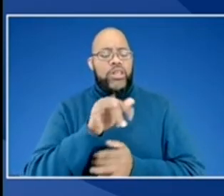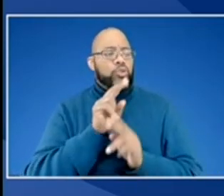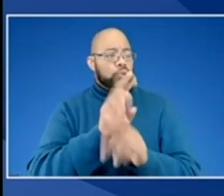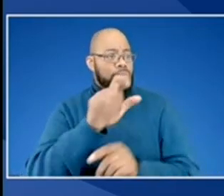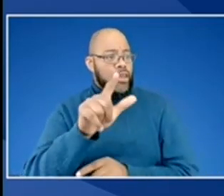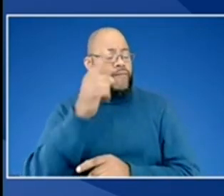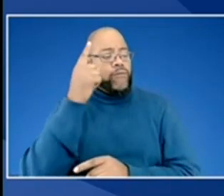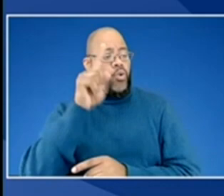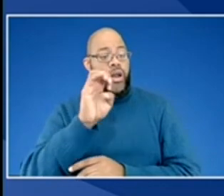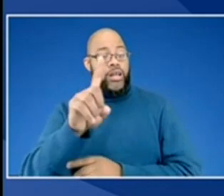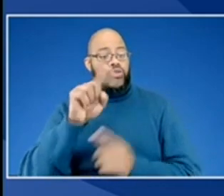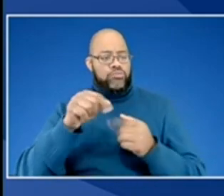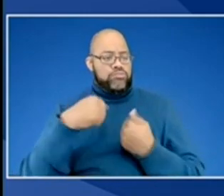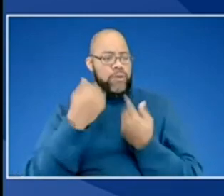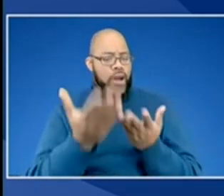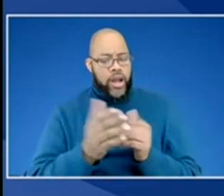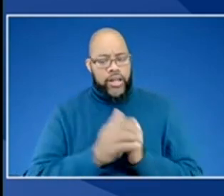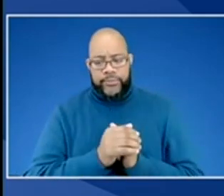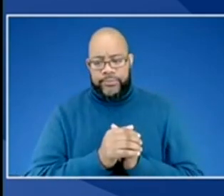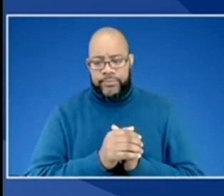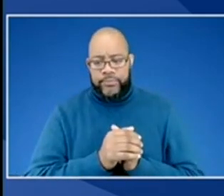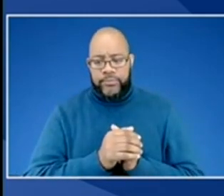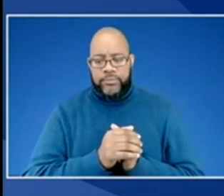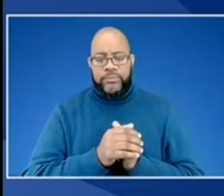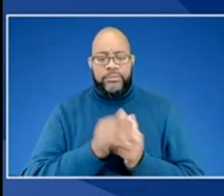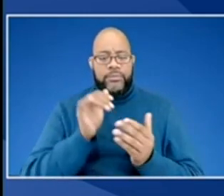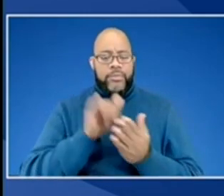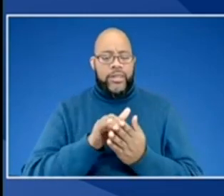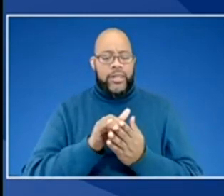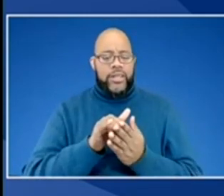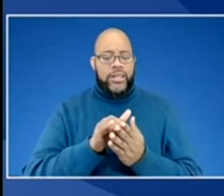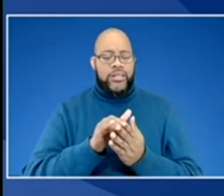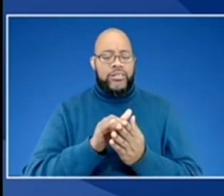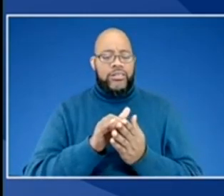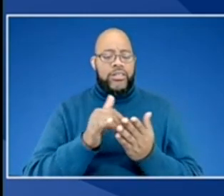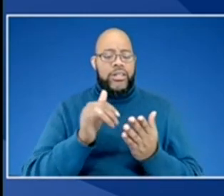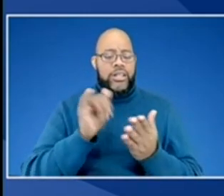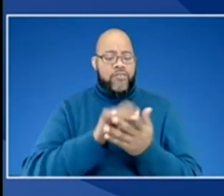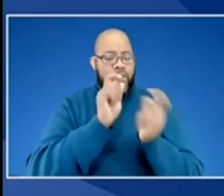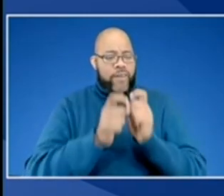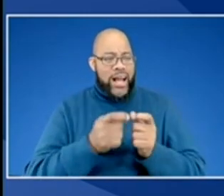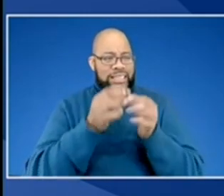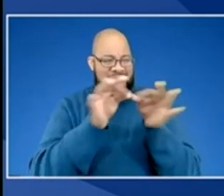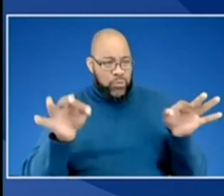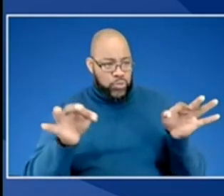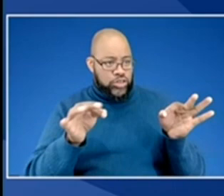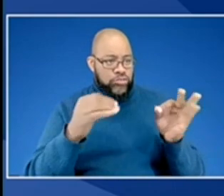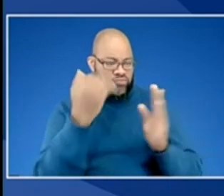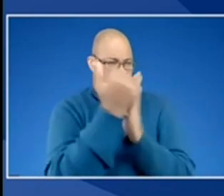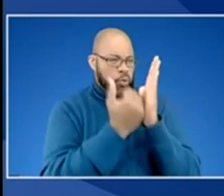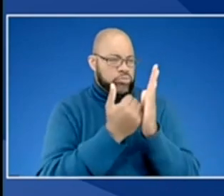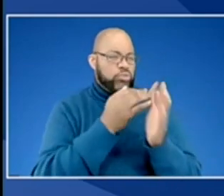Department to provide, you know, sort of revised regs language as soon as possible. And I can fully appreciate the challenge